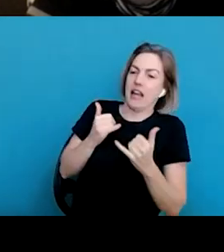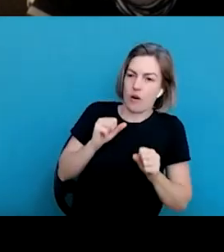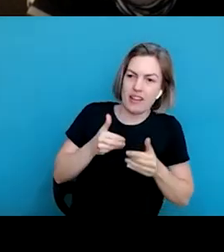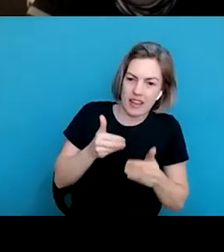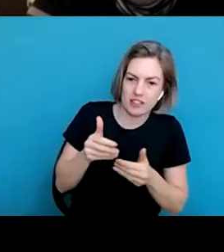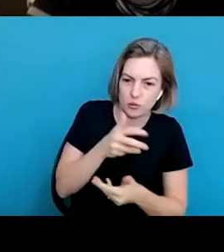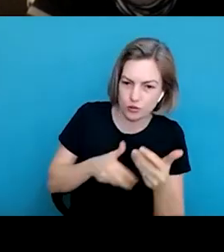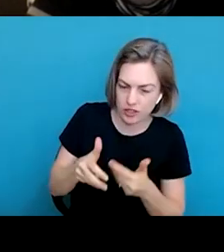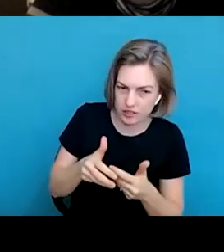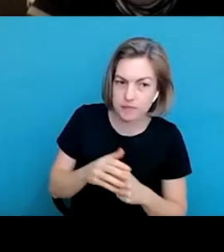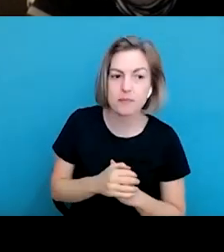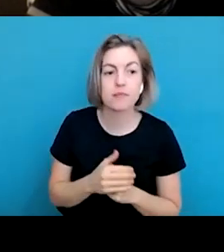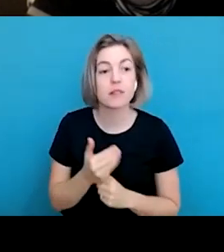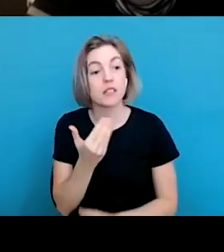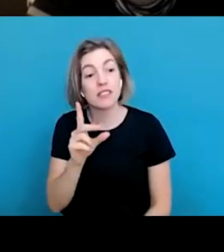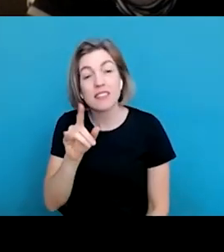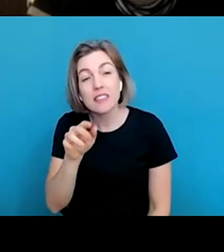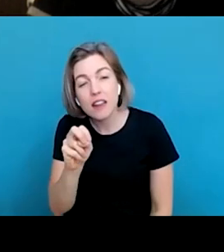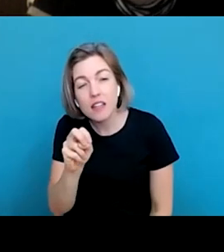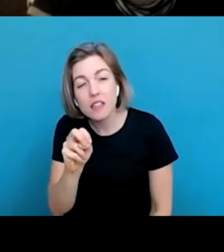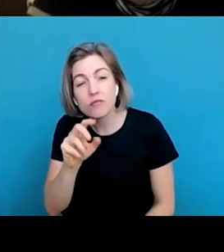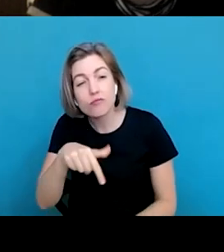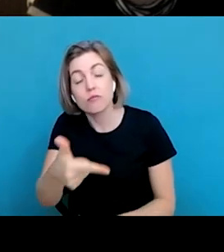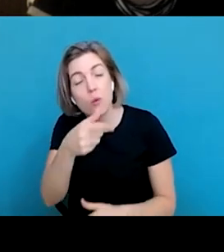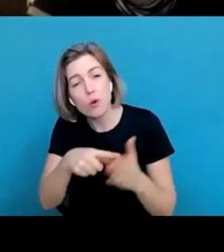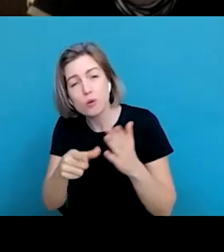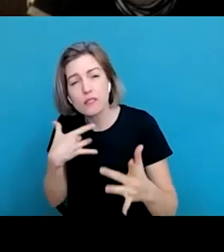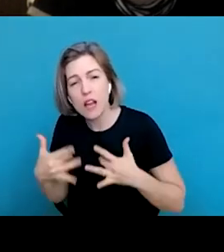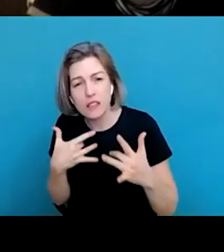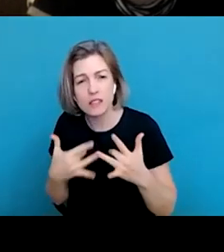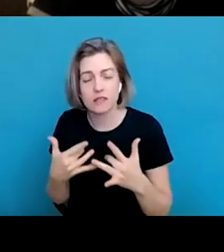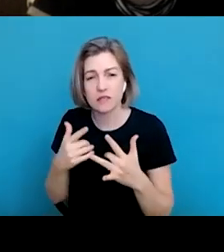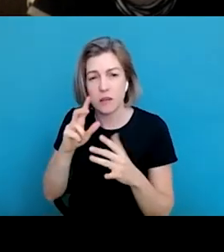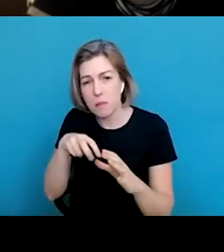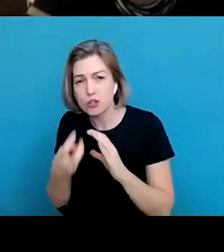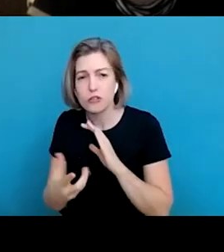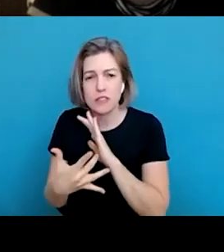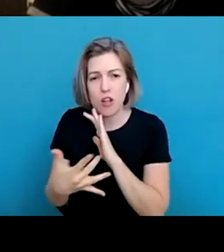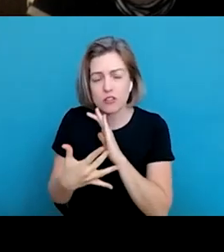Dylan, across to you next, what are you excited by that immersive technologies could support